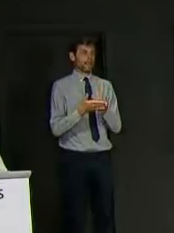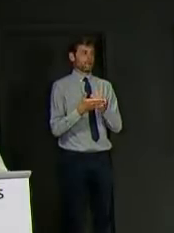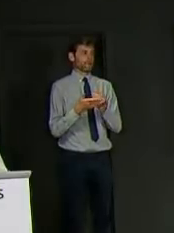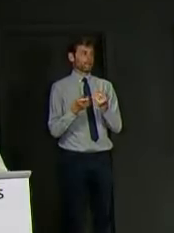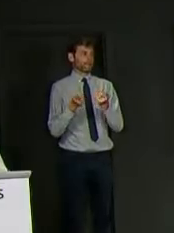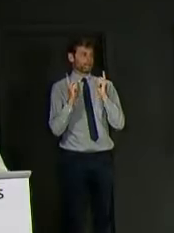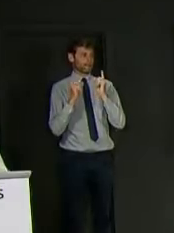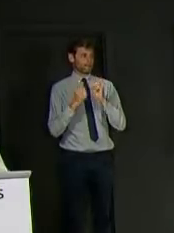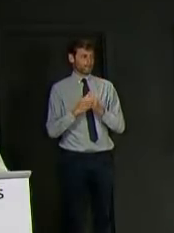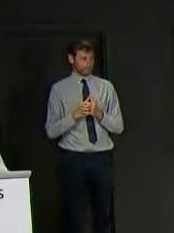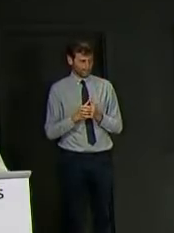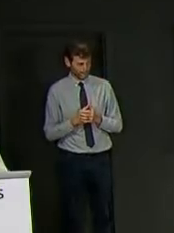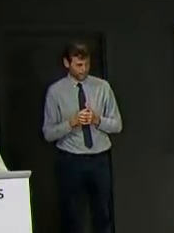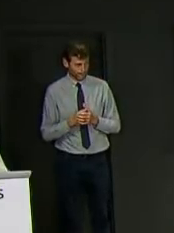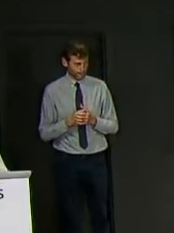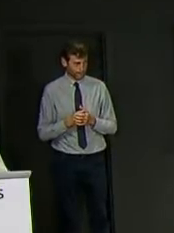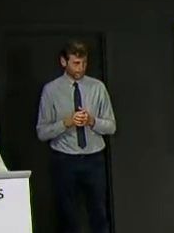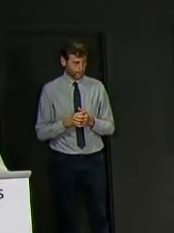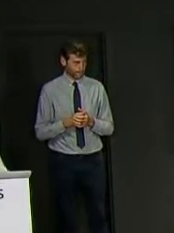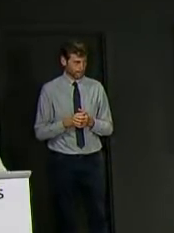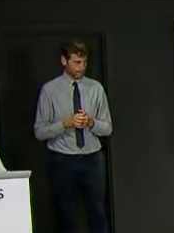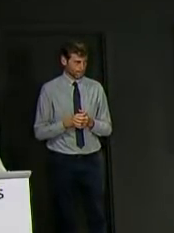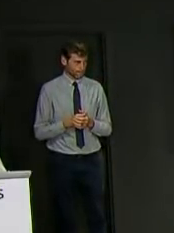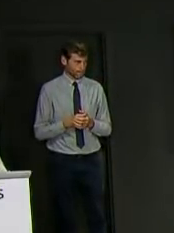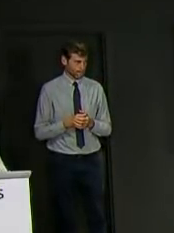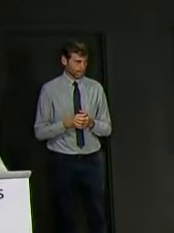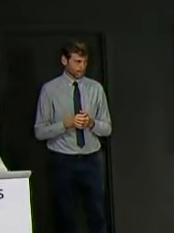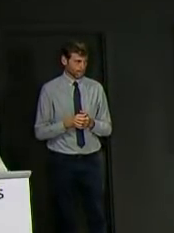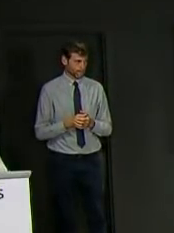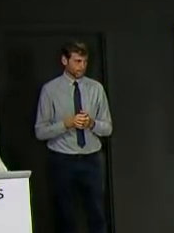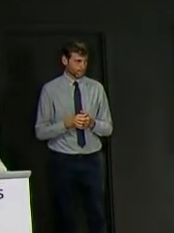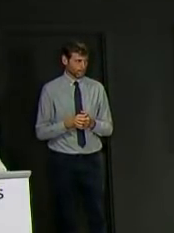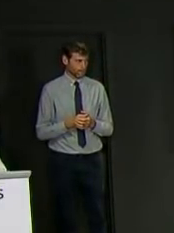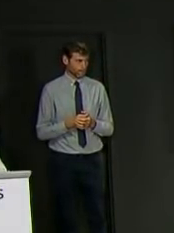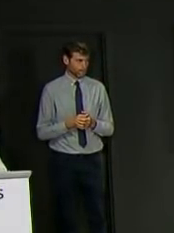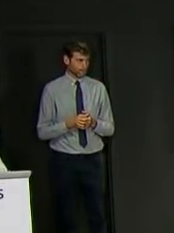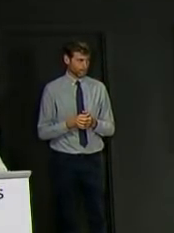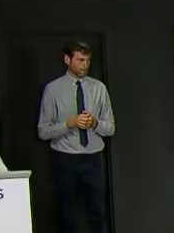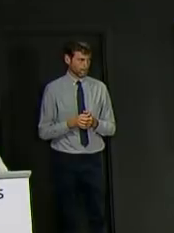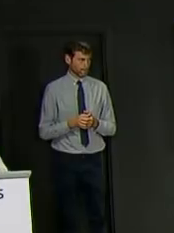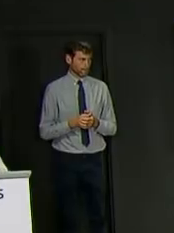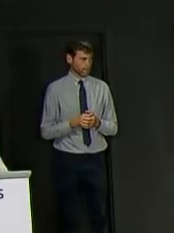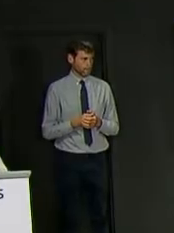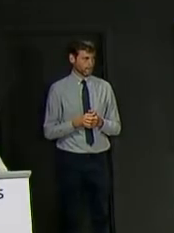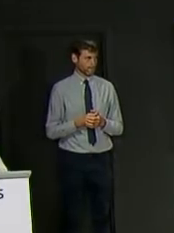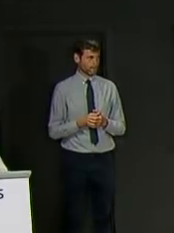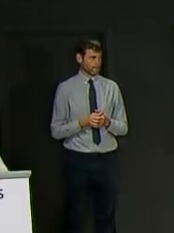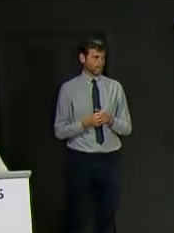Perth theatre and the Perth Concert Hall is looking at a potential 120 job losses, they